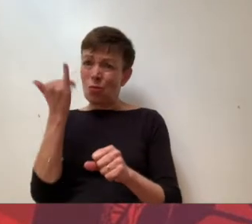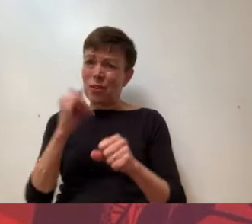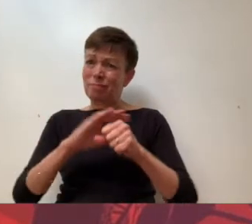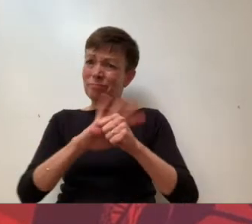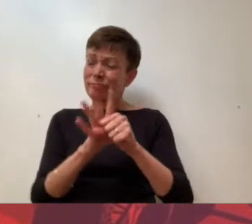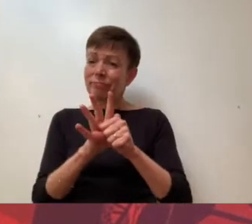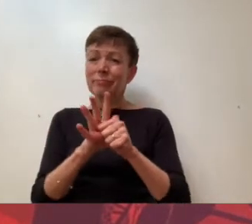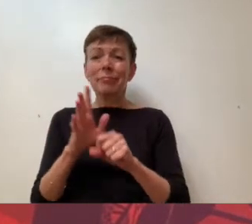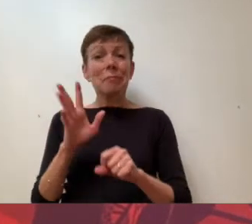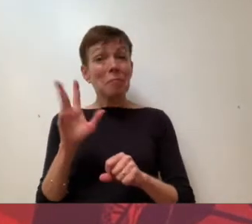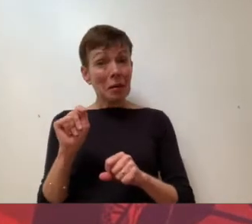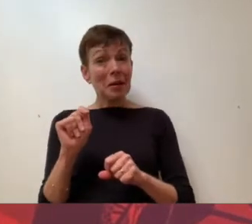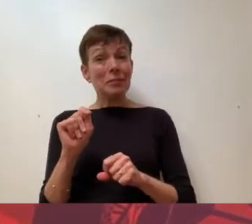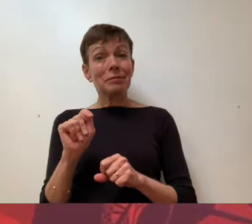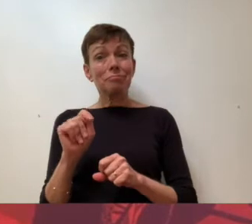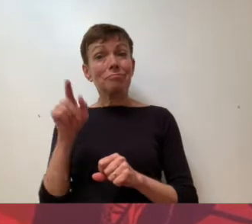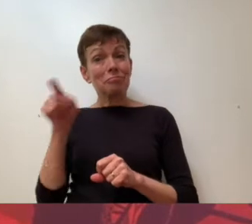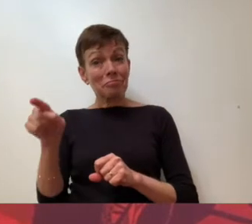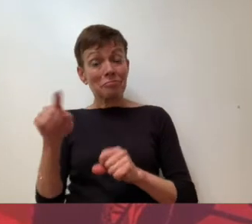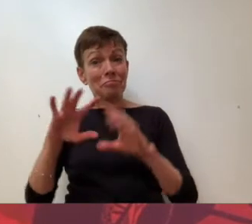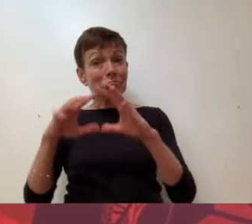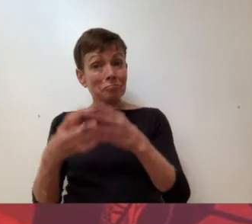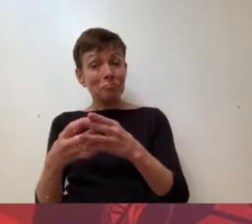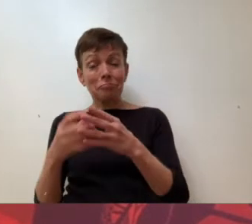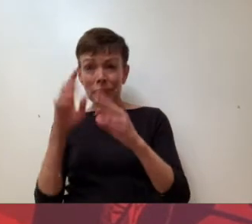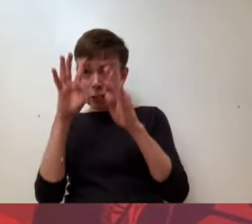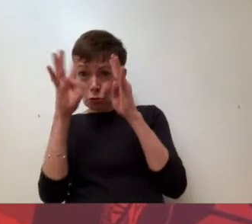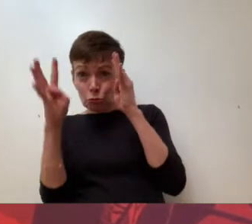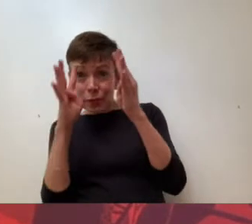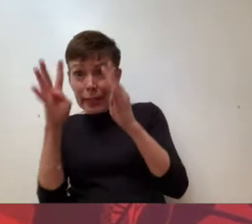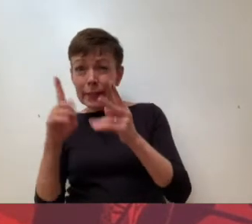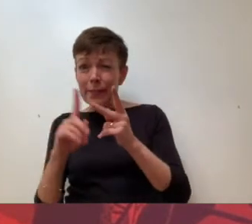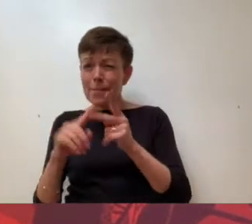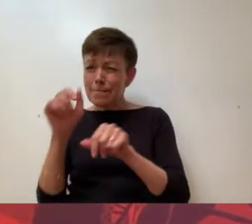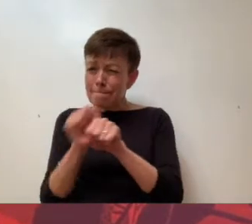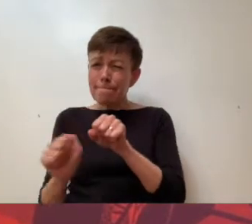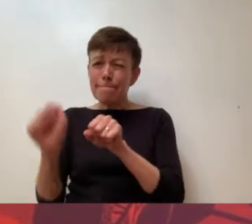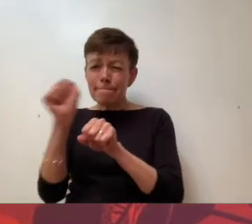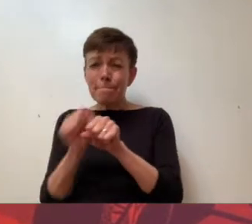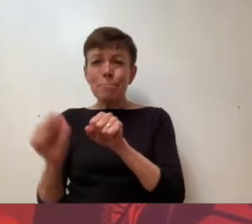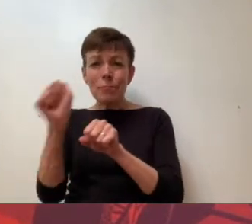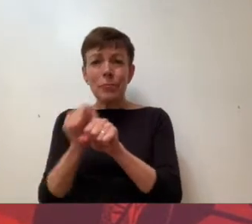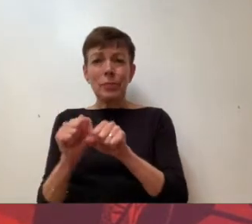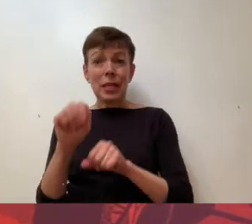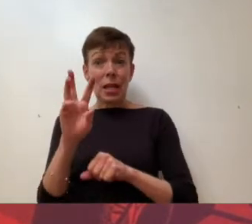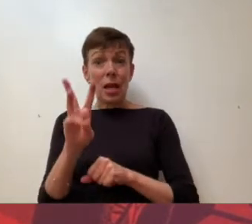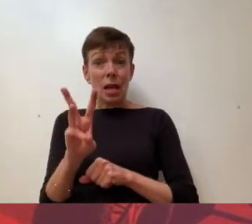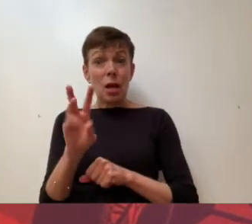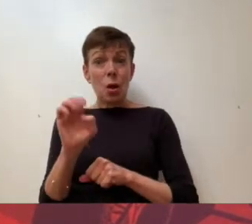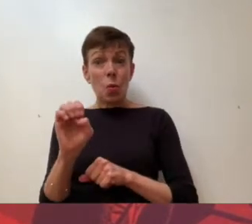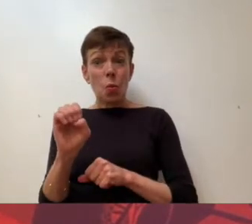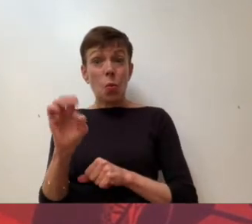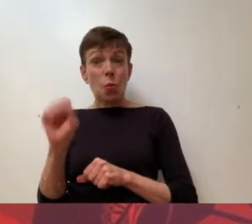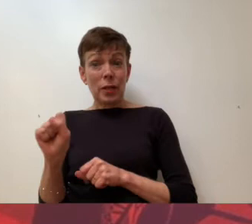that users follow the guidelines outlined by the Chief Medical Officer of Health. This